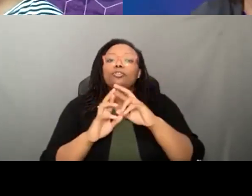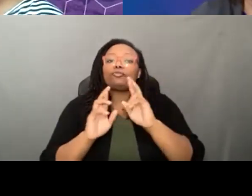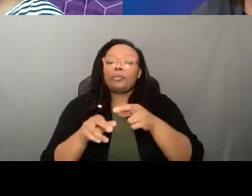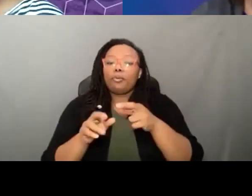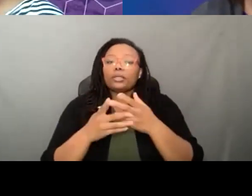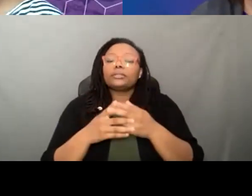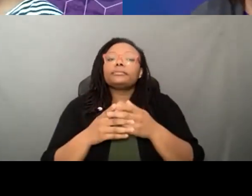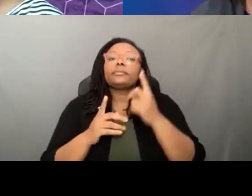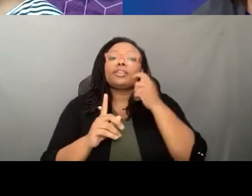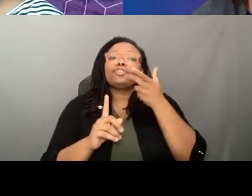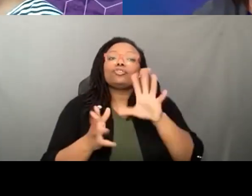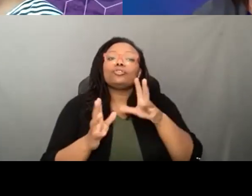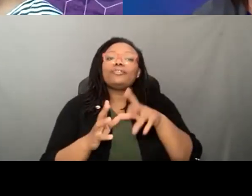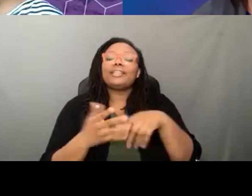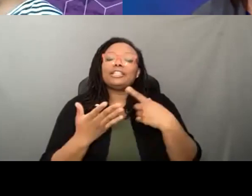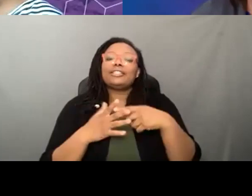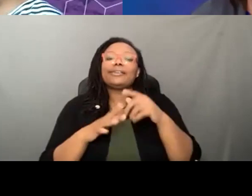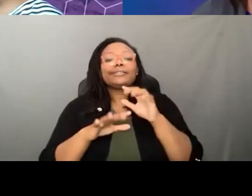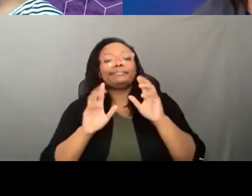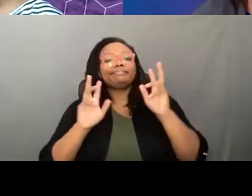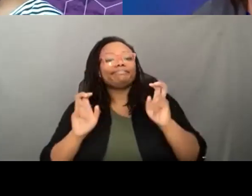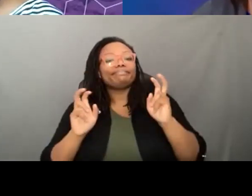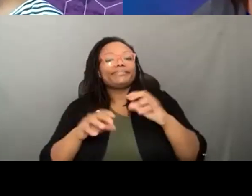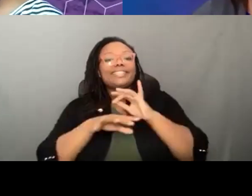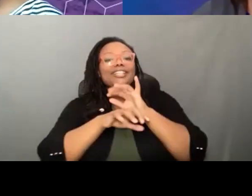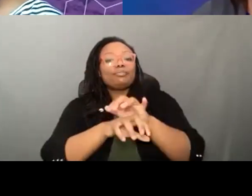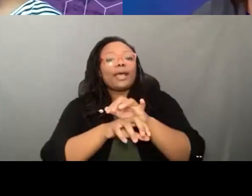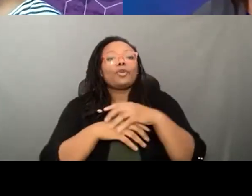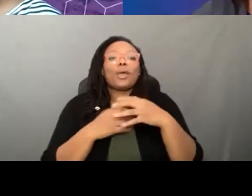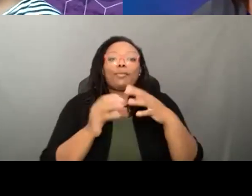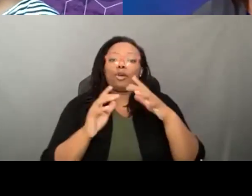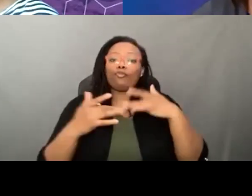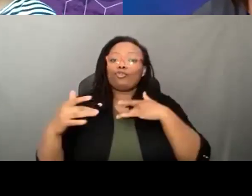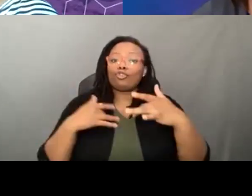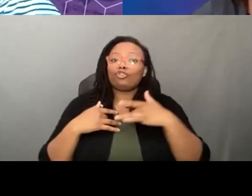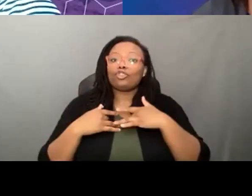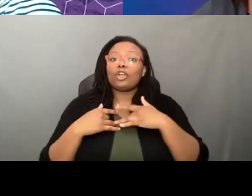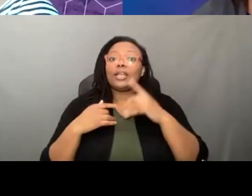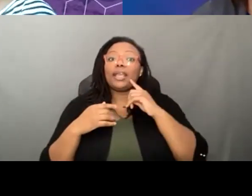about this spider web of concerns with, you know, if you have overdue reports